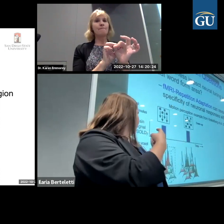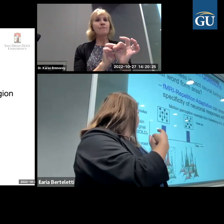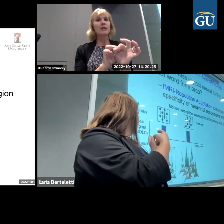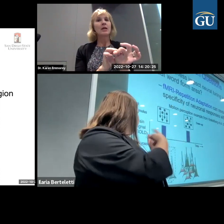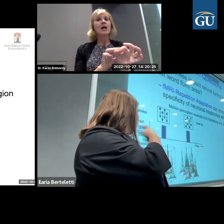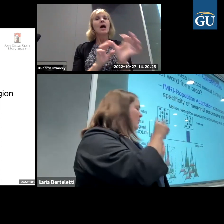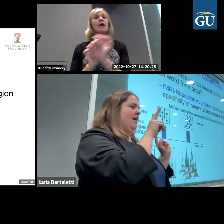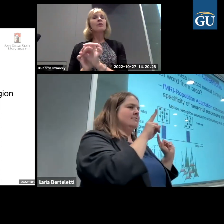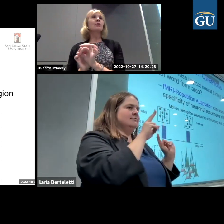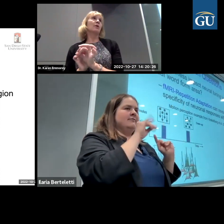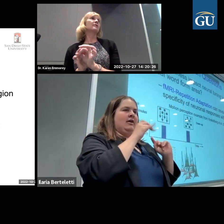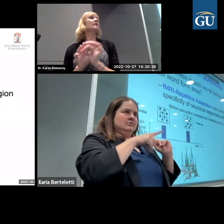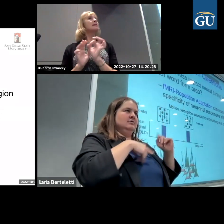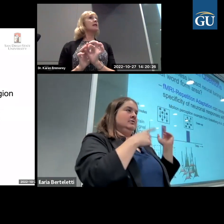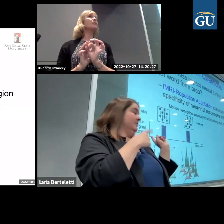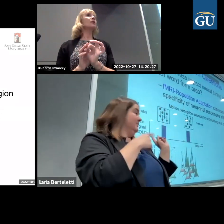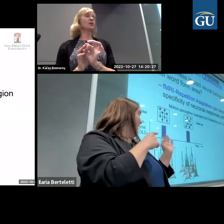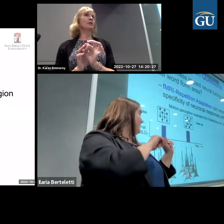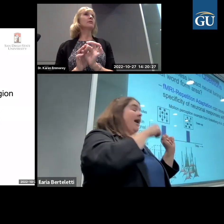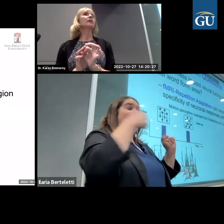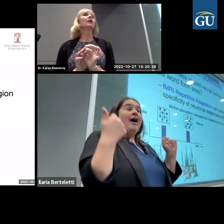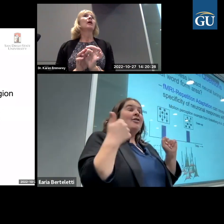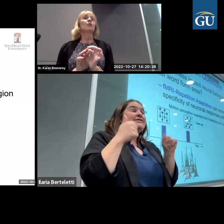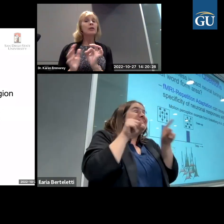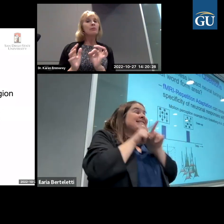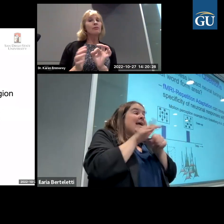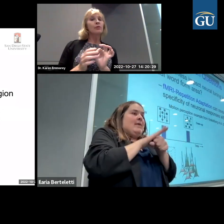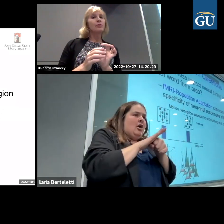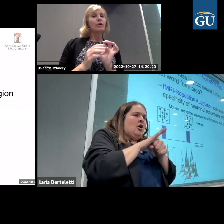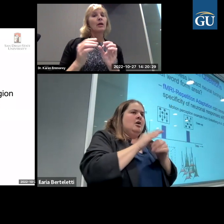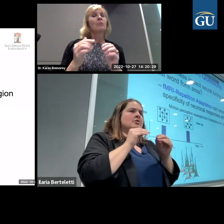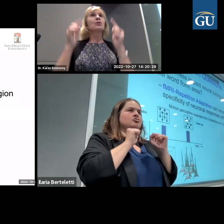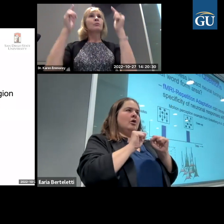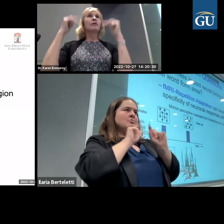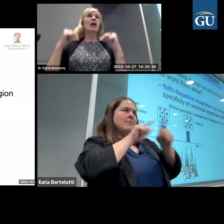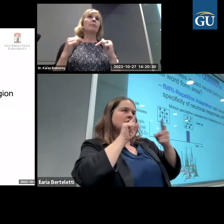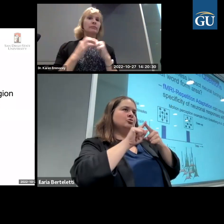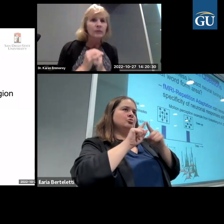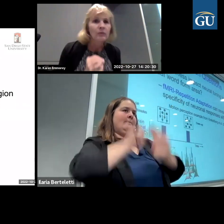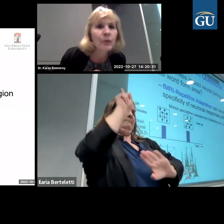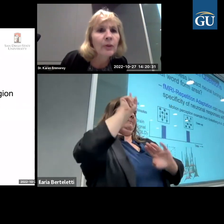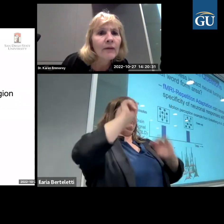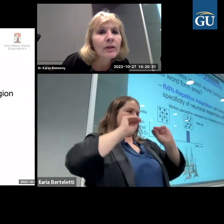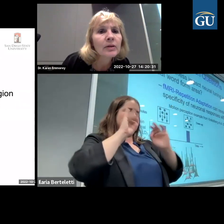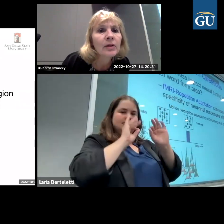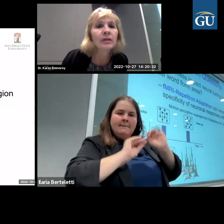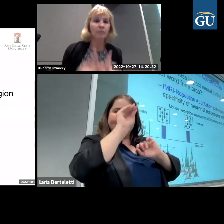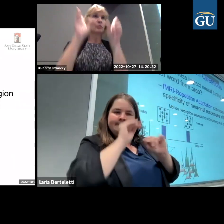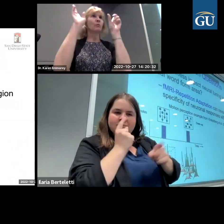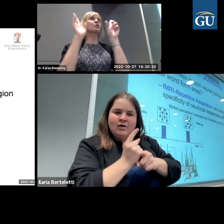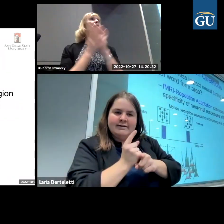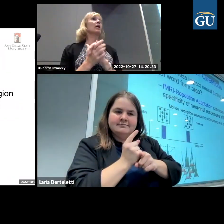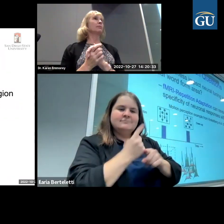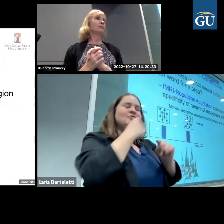other neurons in that same region really prefer motion moving up between. Do I have it? Yeah, motion moving up. Okay.